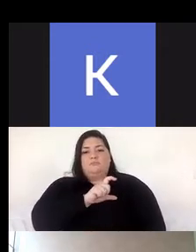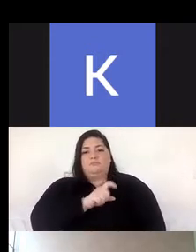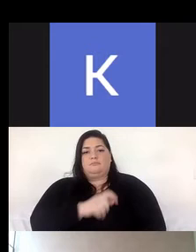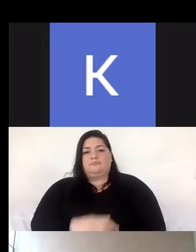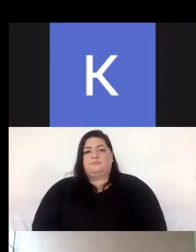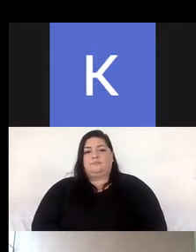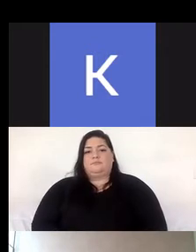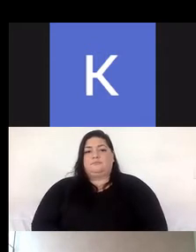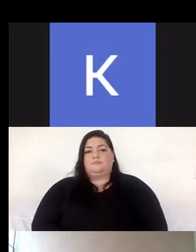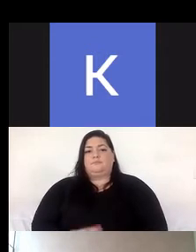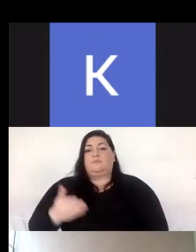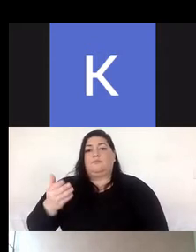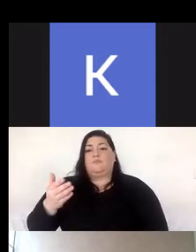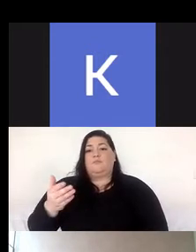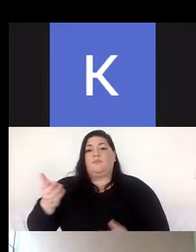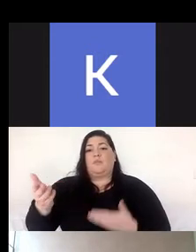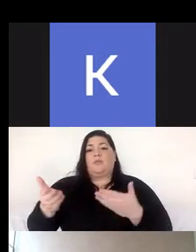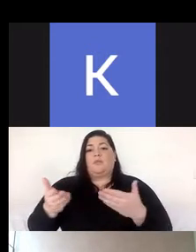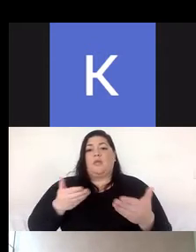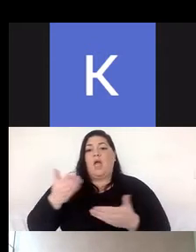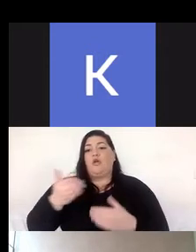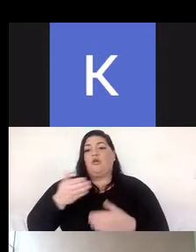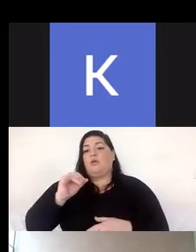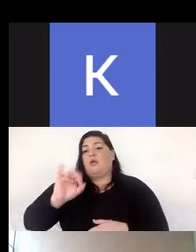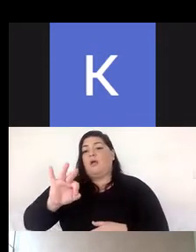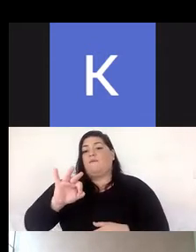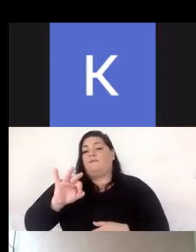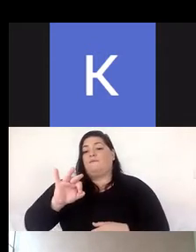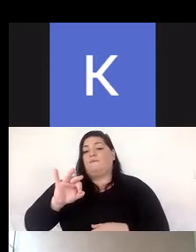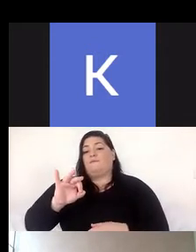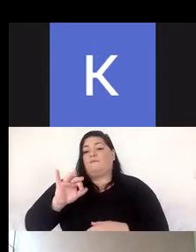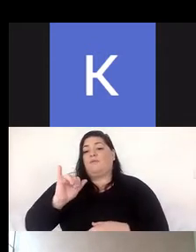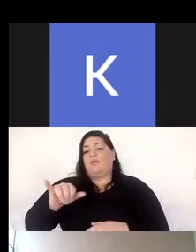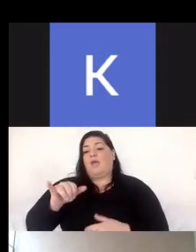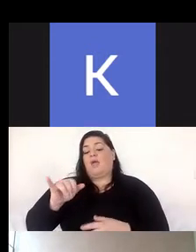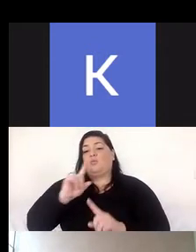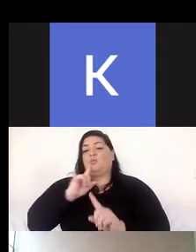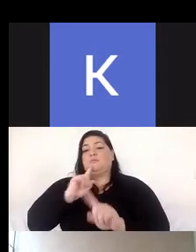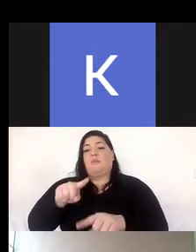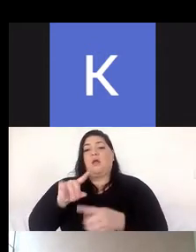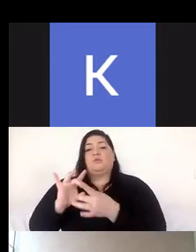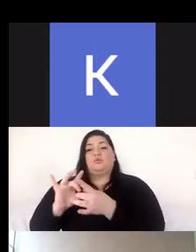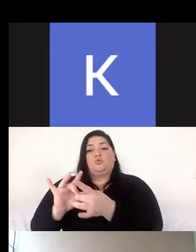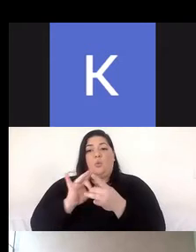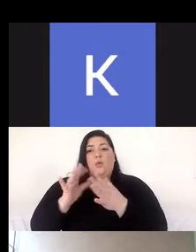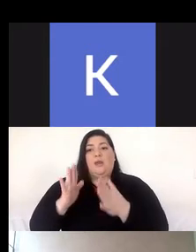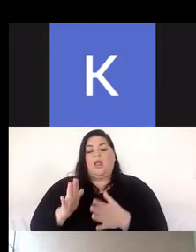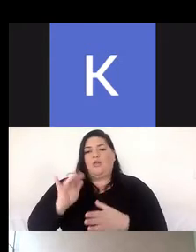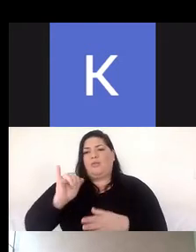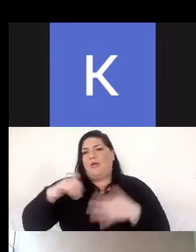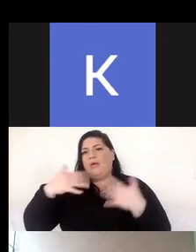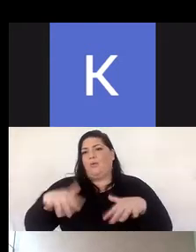The hiring of the Coordinated Community Response Coordinator has helped us improve our relationships